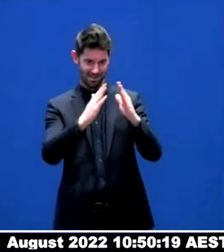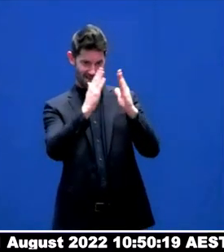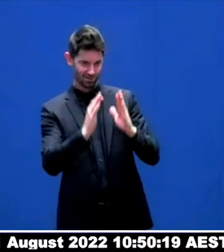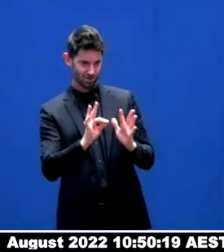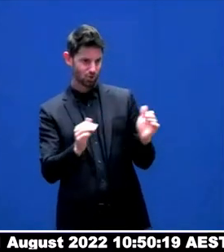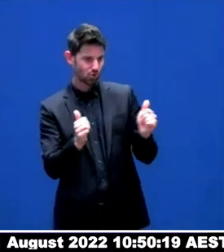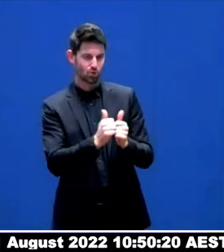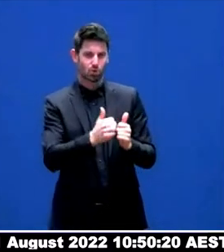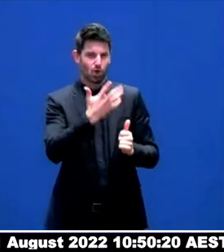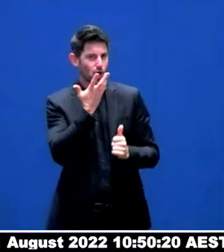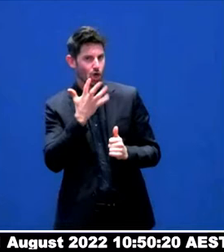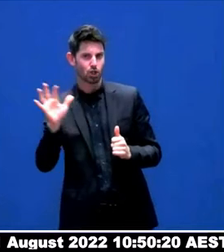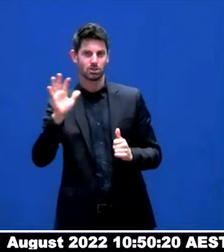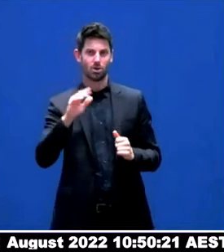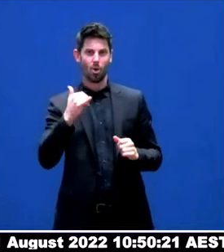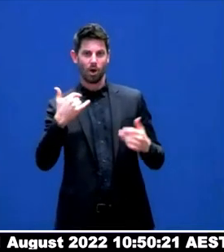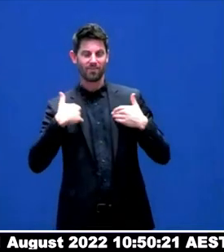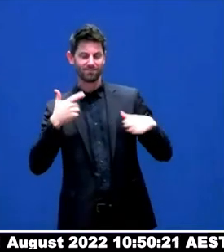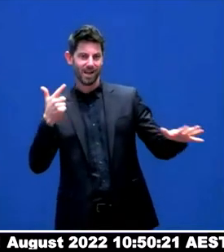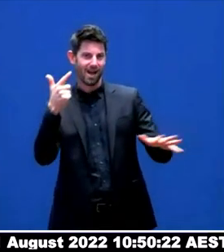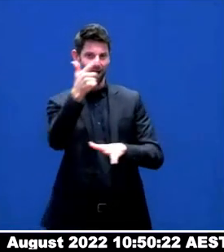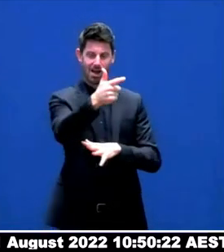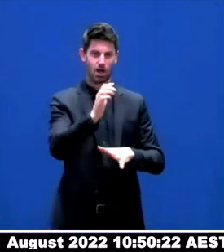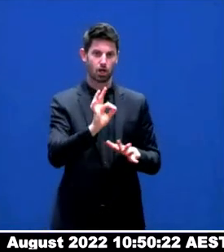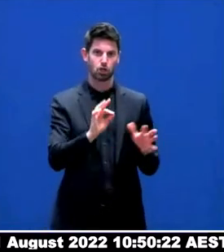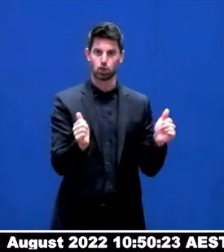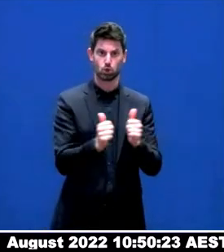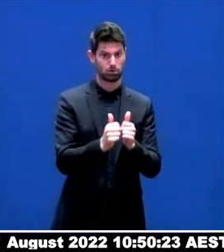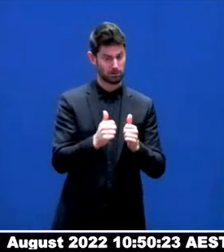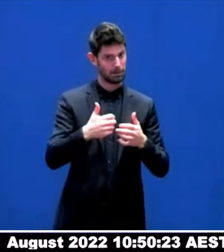remote and very remote communities, certainly an issue for First Nations people